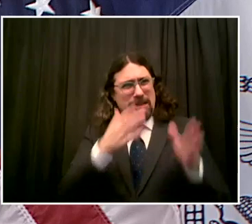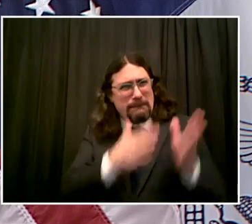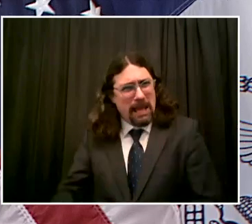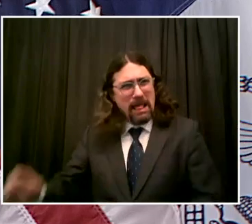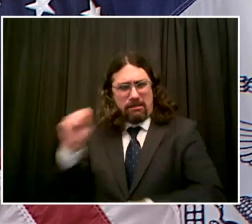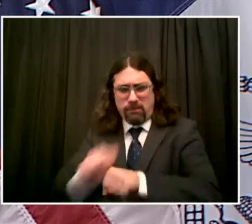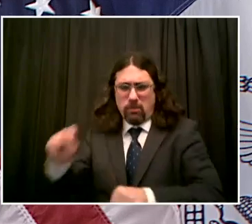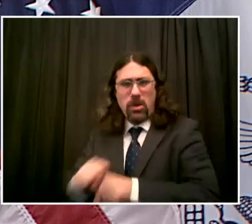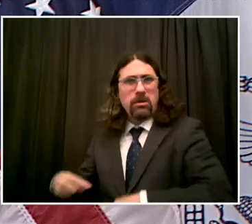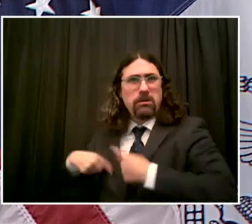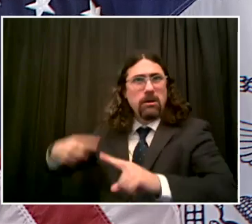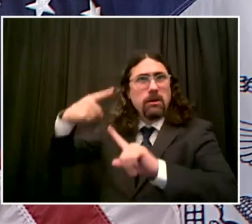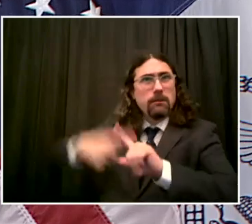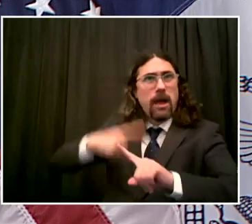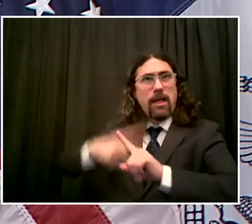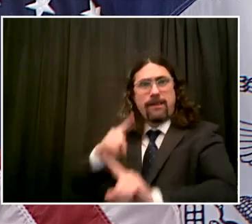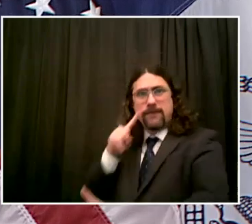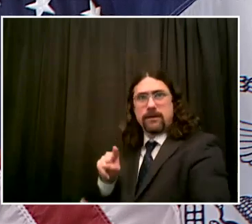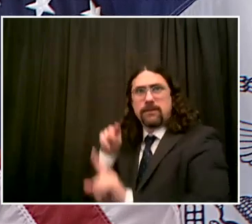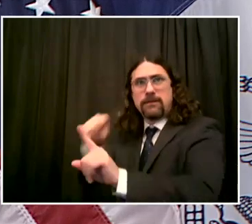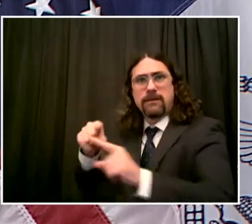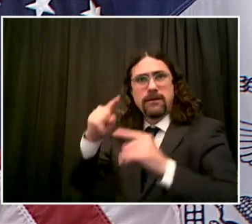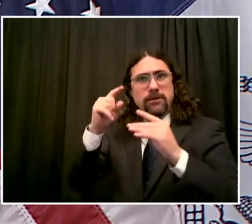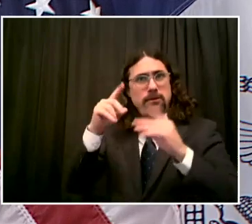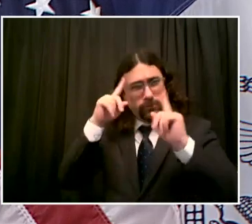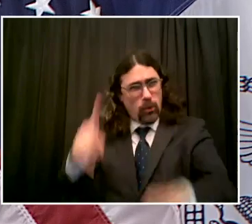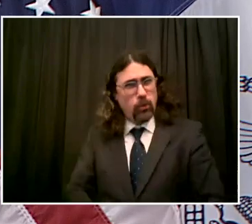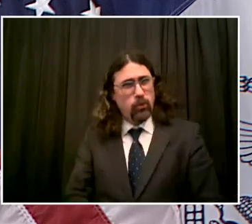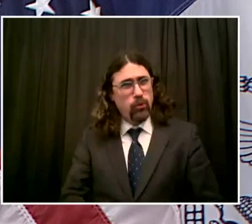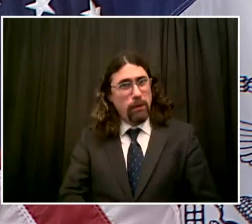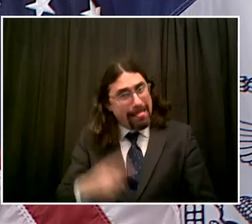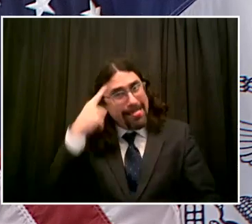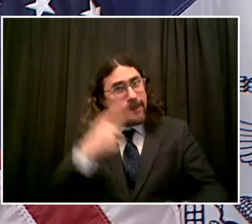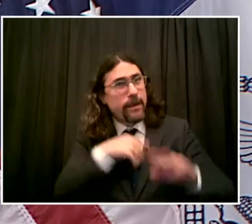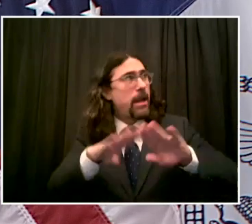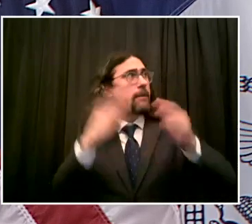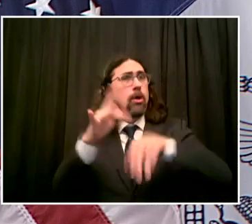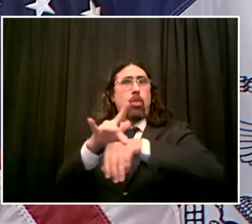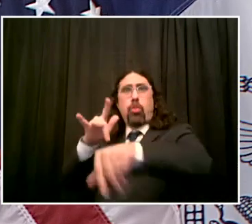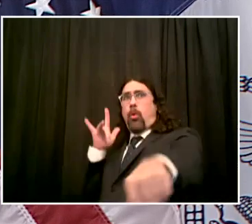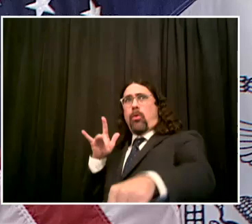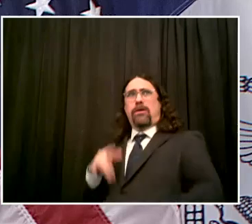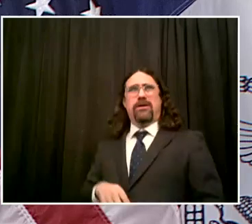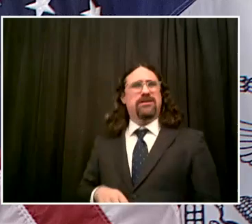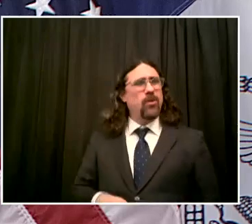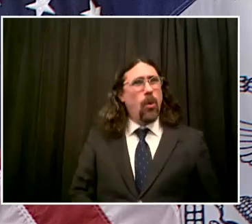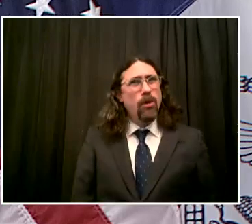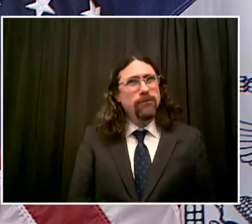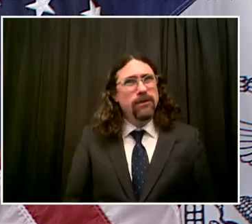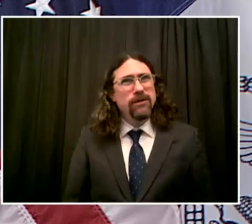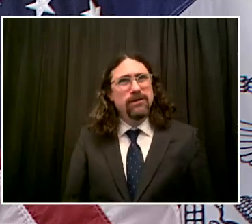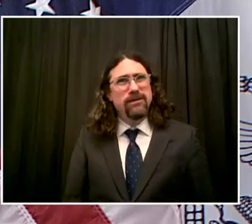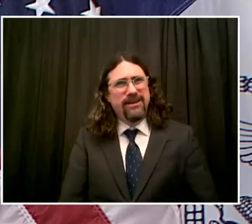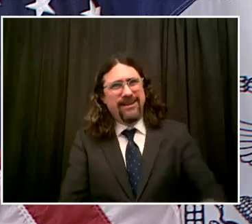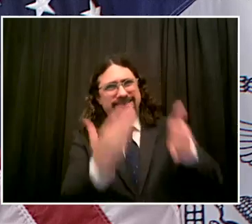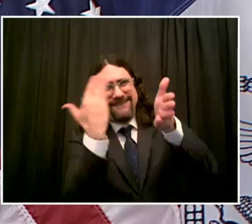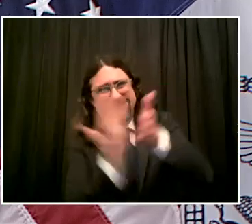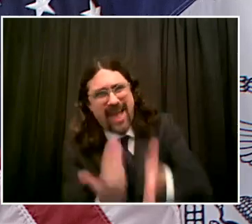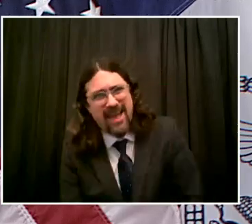MISSING SOME OBSERVANCE. ERLIIGOU SLEADERHS SOTOD AS ONE AND SAY WHERE NOTHING THINGS PREMATURELY. THAT WILL ENDANGER LIVES.